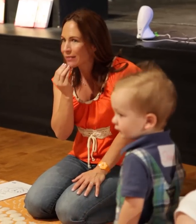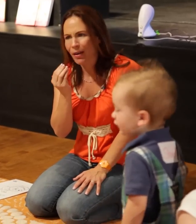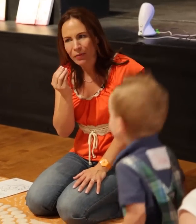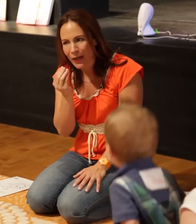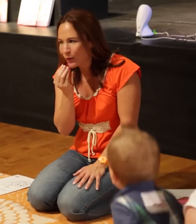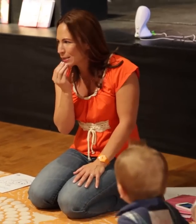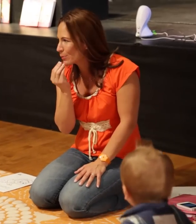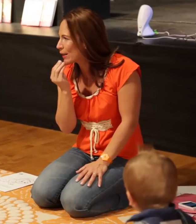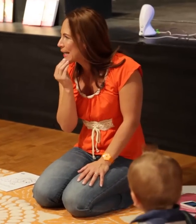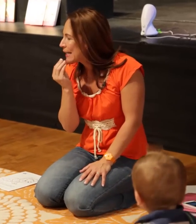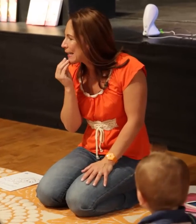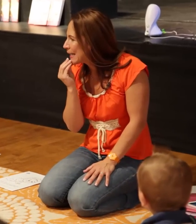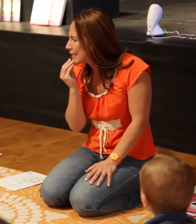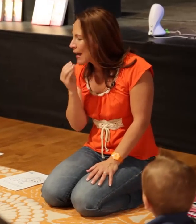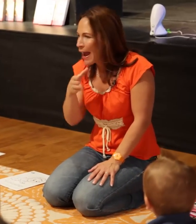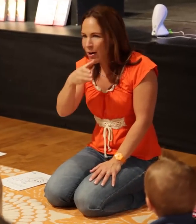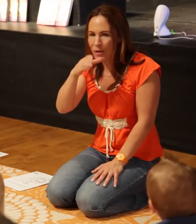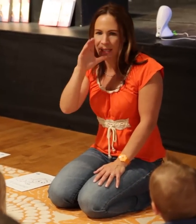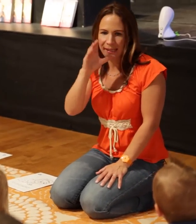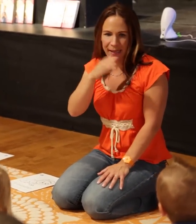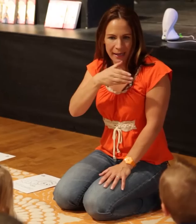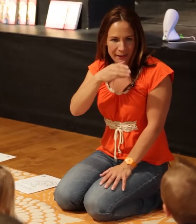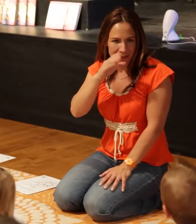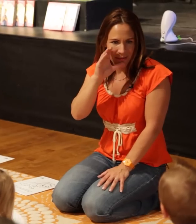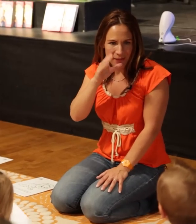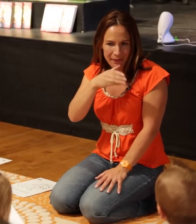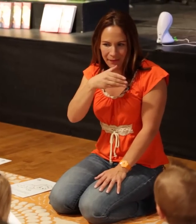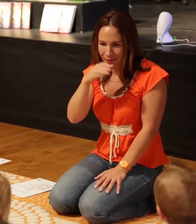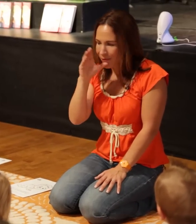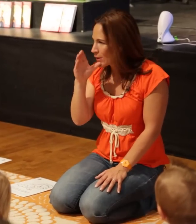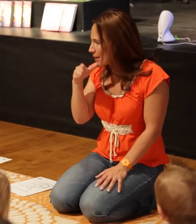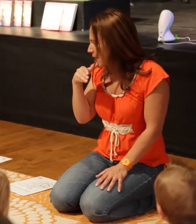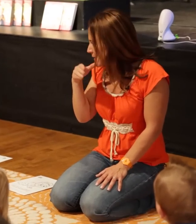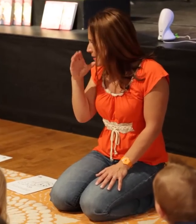EAT. Very smart. EAT. And what's this sign? DRINK.